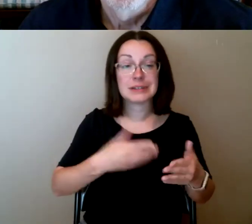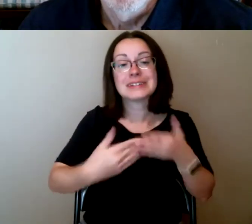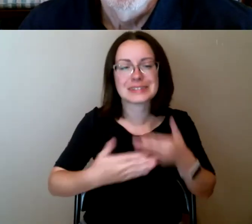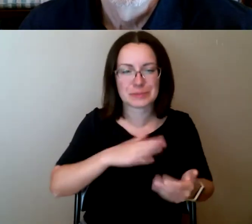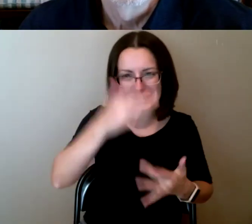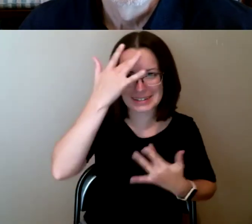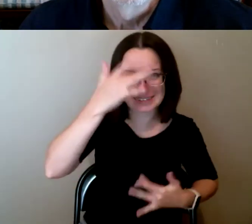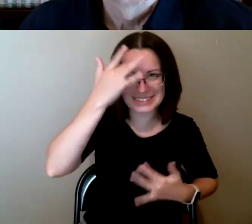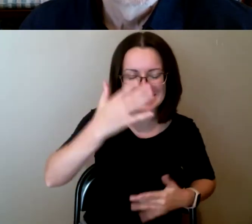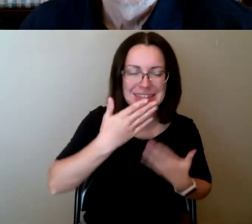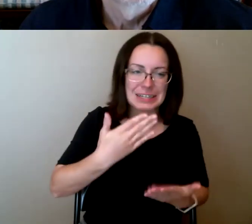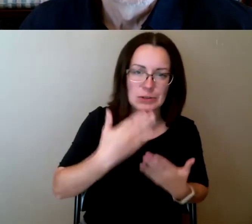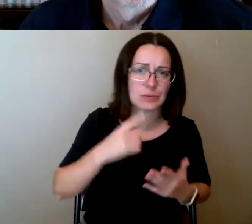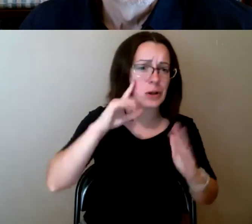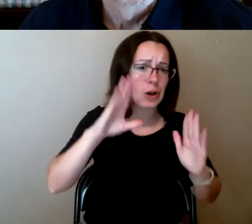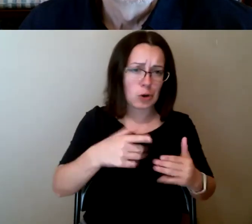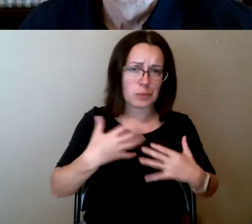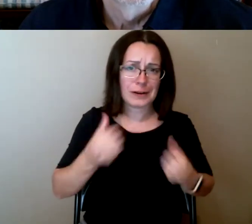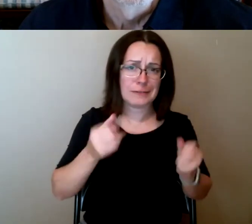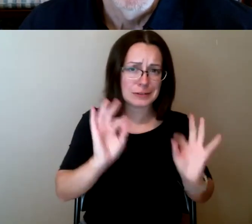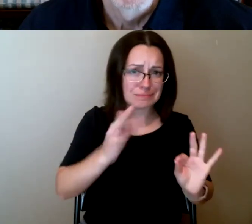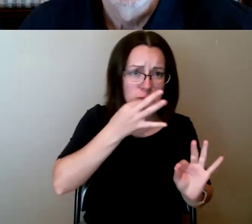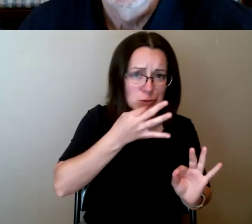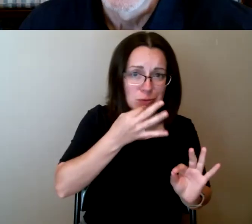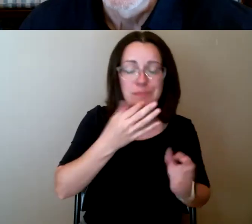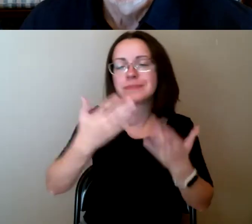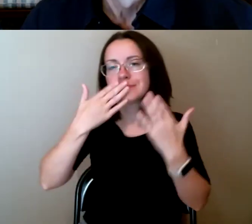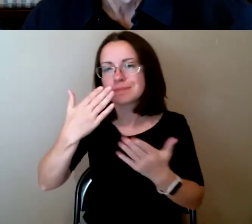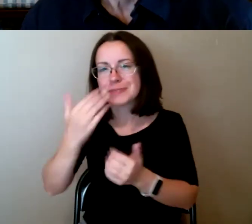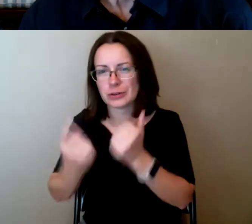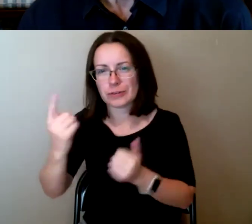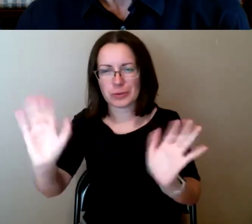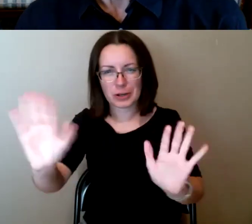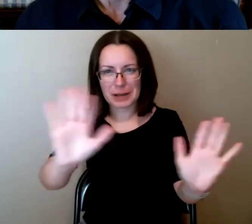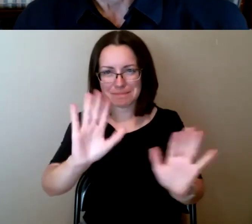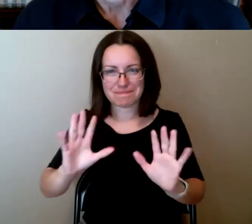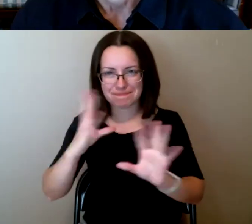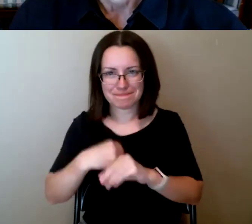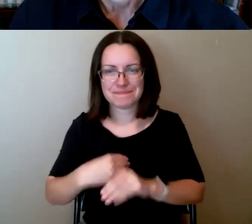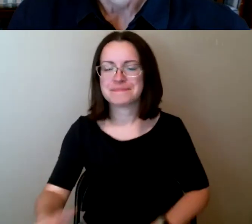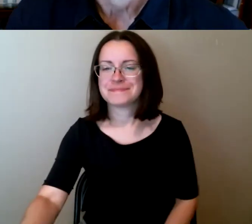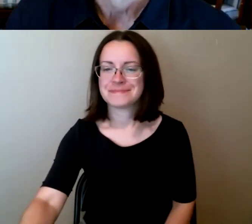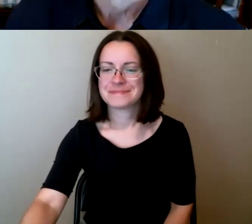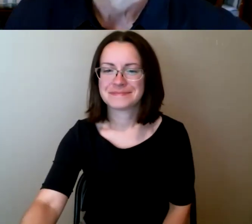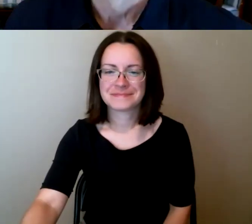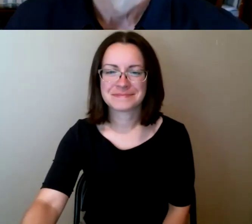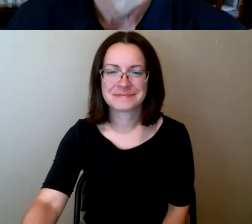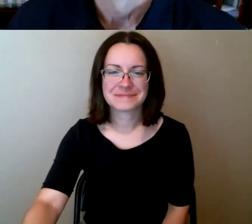illness. And we hope you get a speedy recovery. Thank you everybody. Bye-bye.